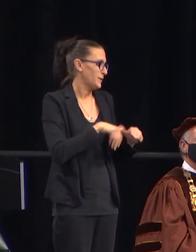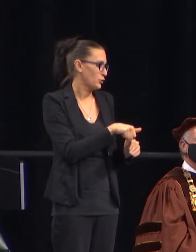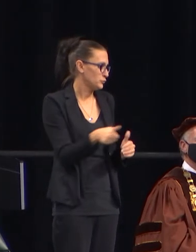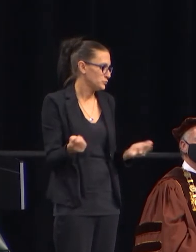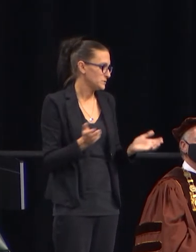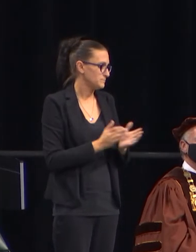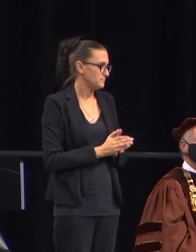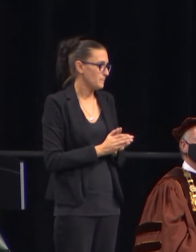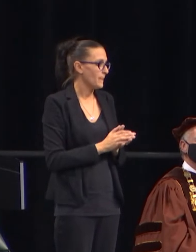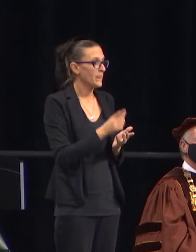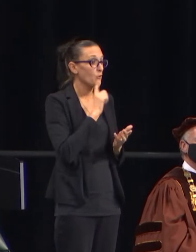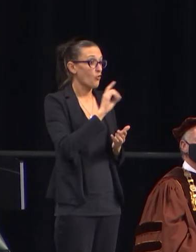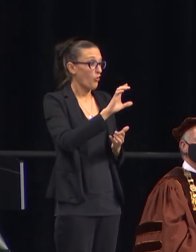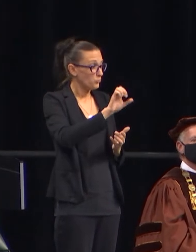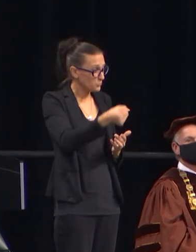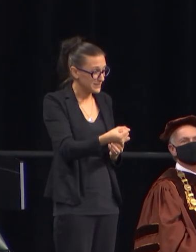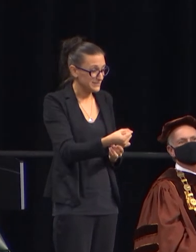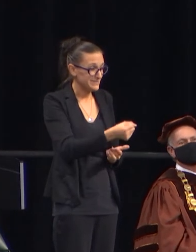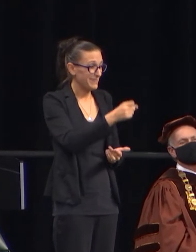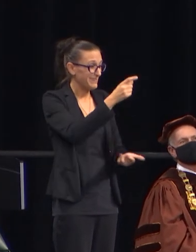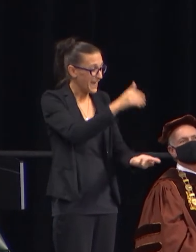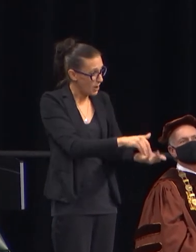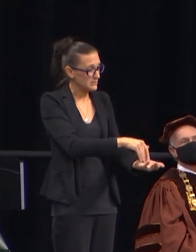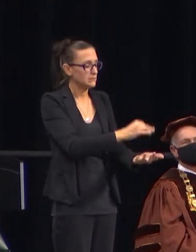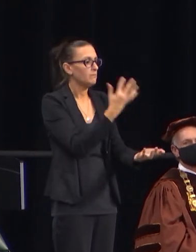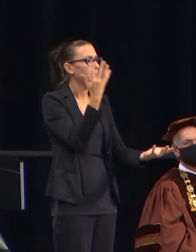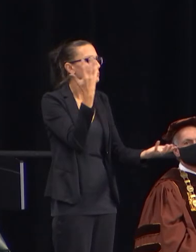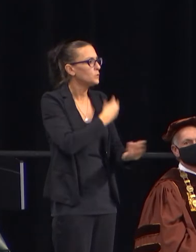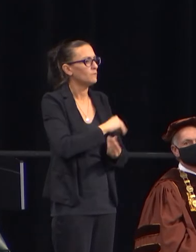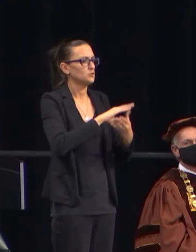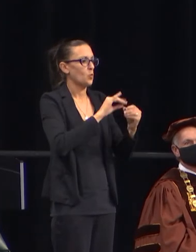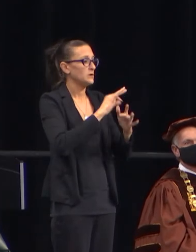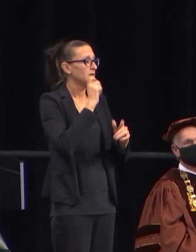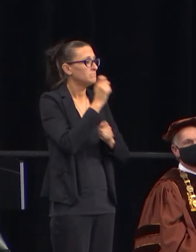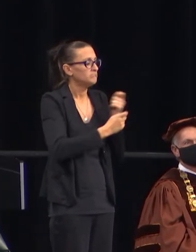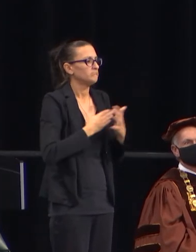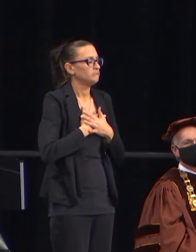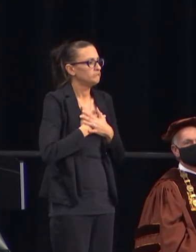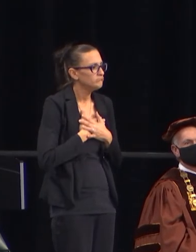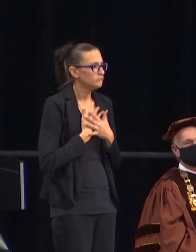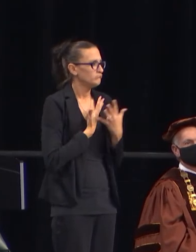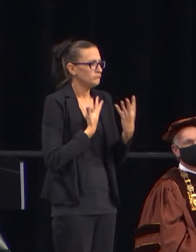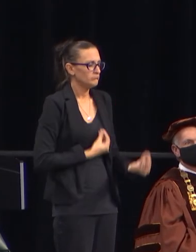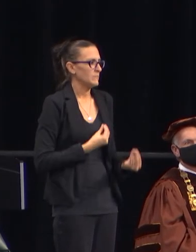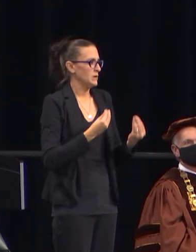There are hundreds, even thousands of beautiful stories of generosity and community right here in Austin